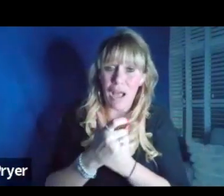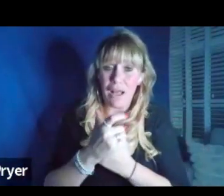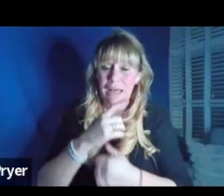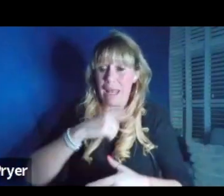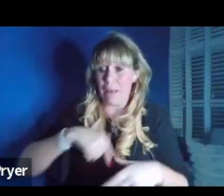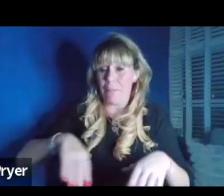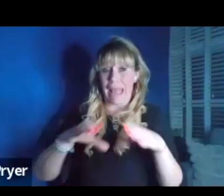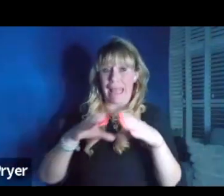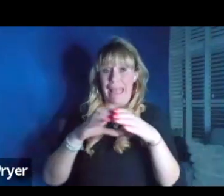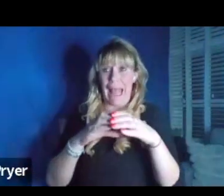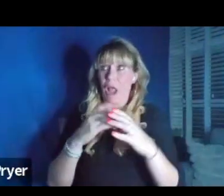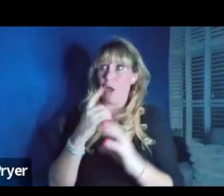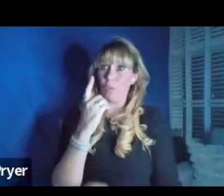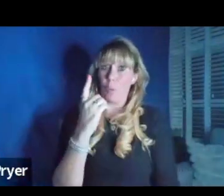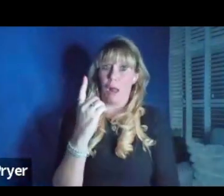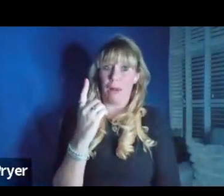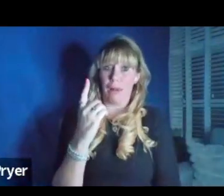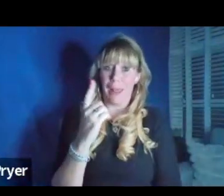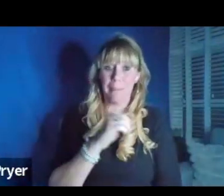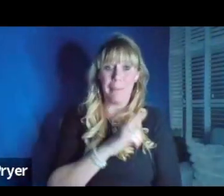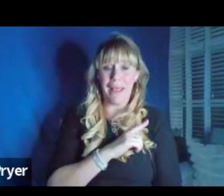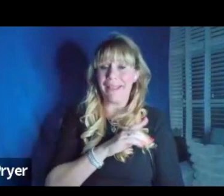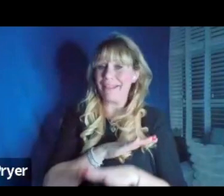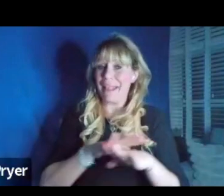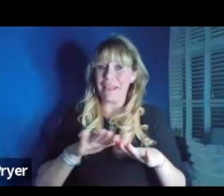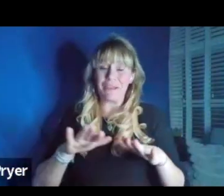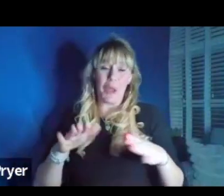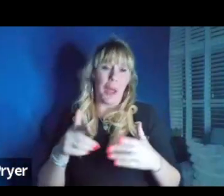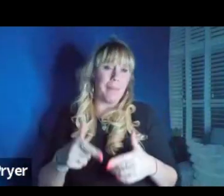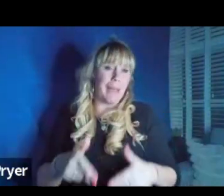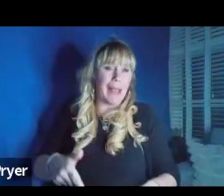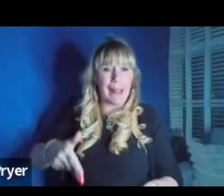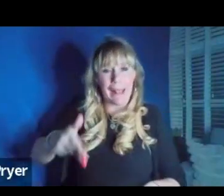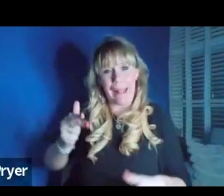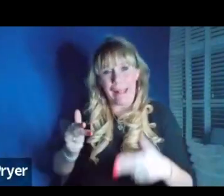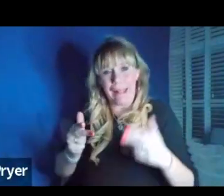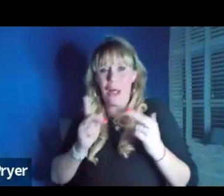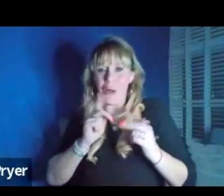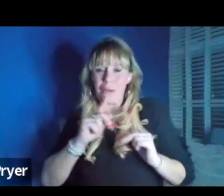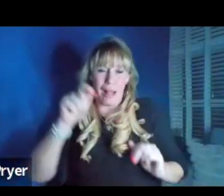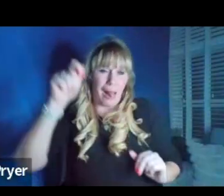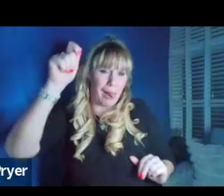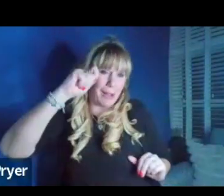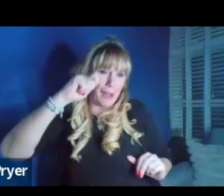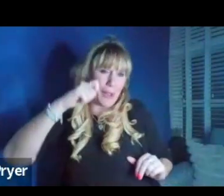Cos there aint many cowgirls in Clacton on Sea